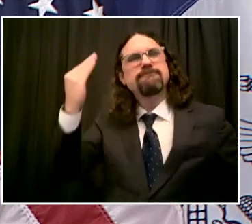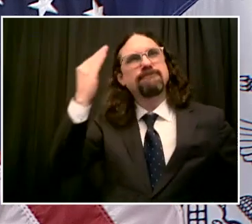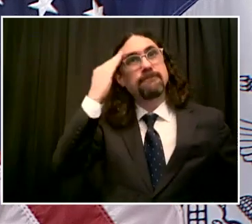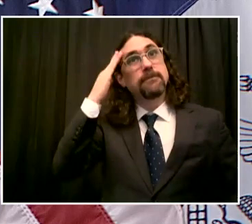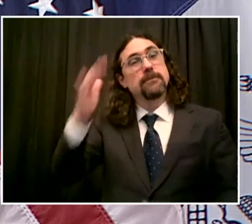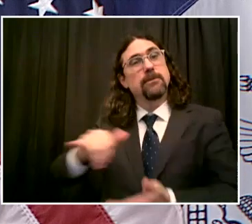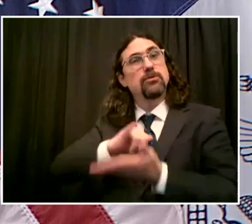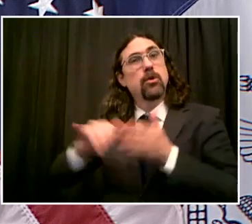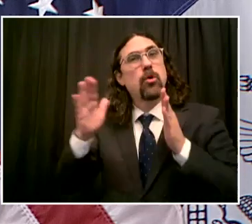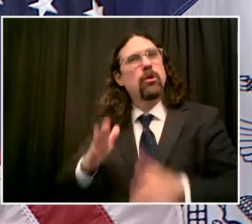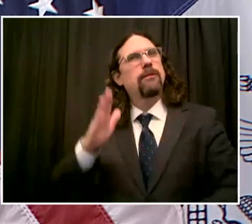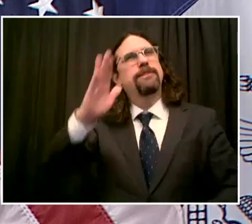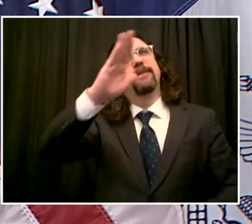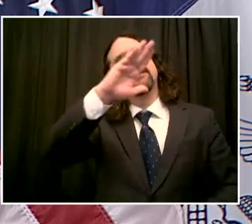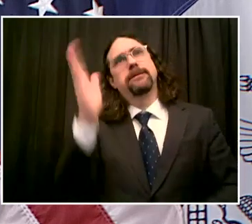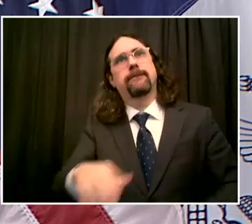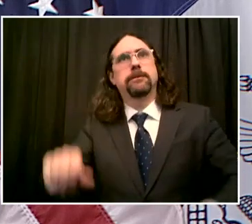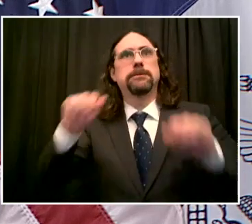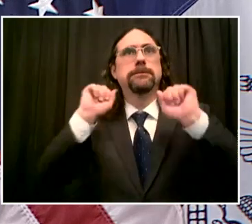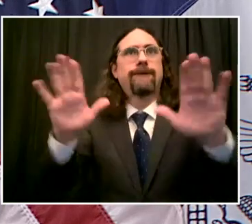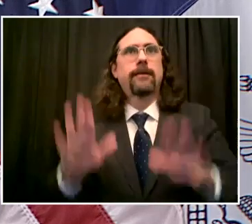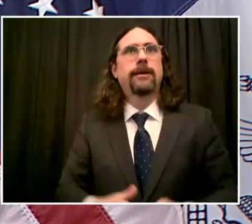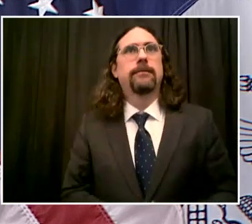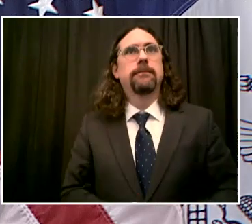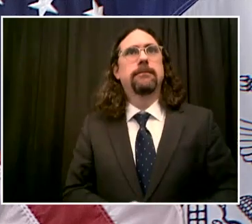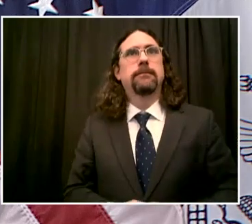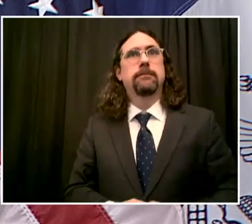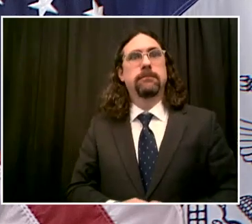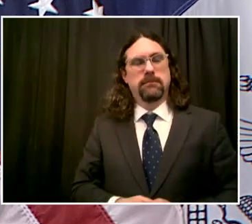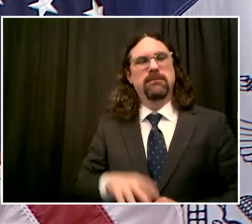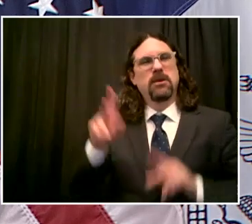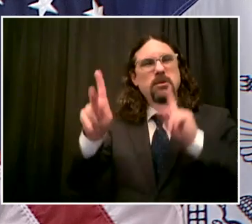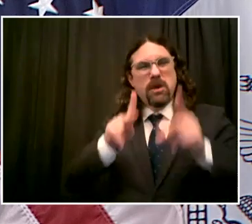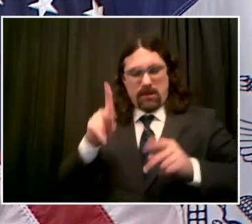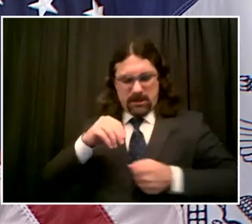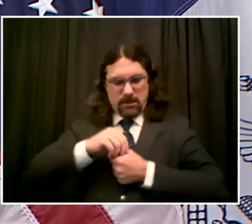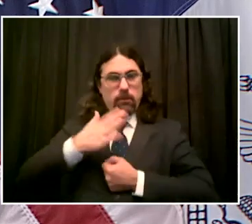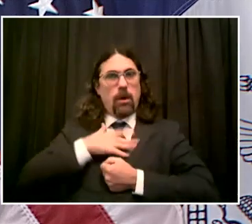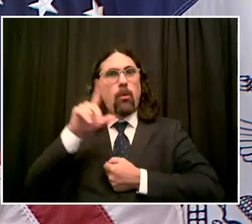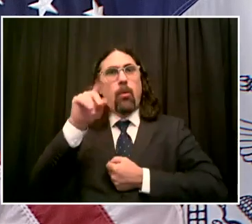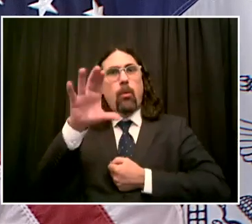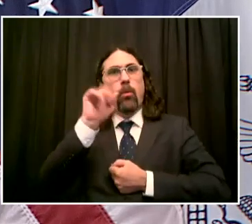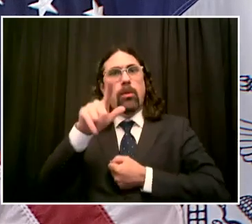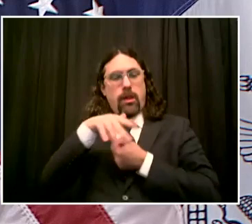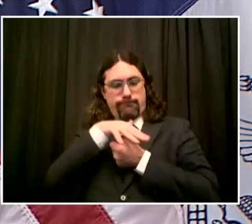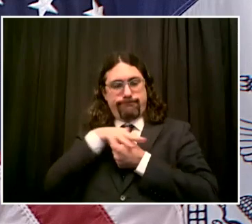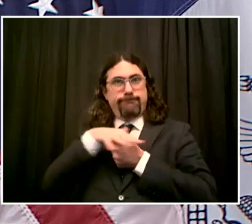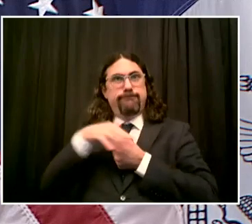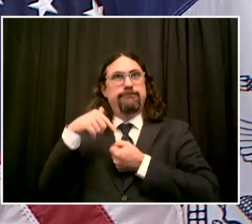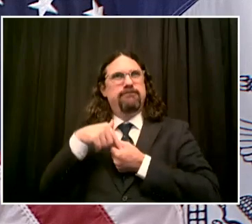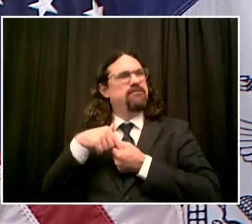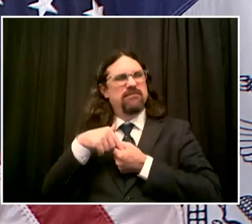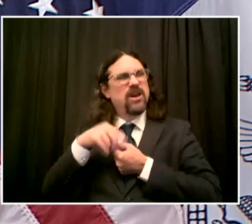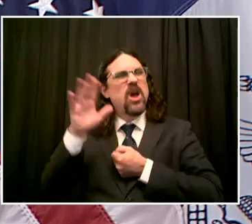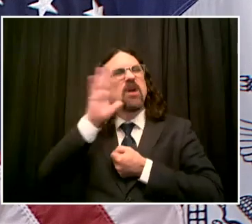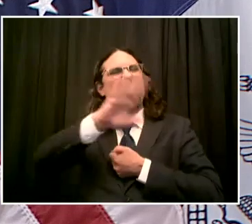THIS, ARE NOT GOING TO BE OVERWHELMED. ARE GOING TO STAND UP FOR OUR NEIGHBORHOOD AND OUR CITIES AND TY HEDI D.